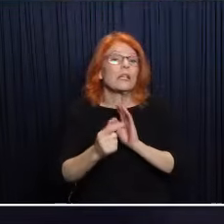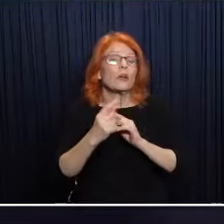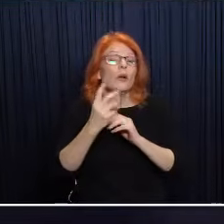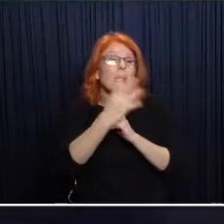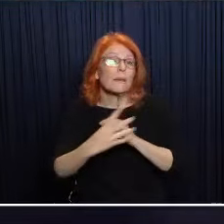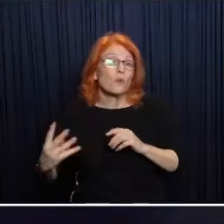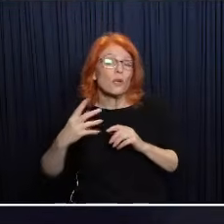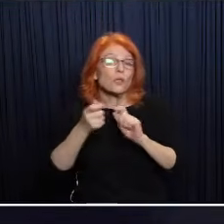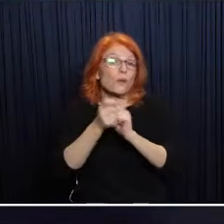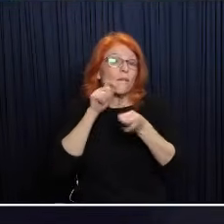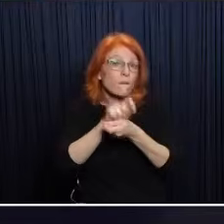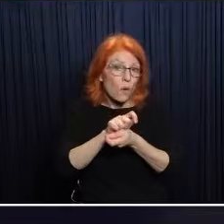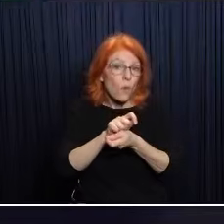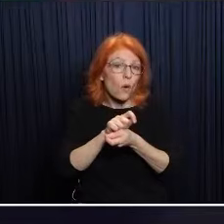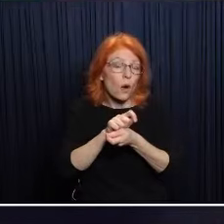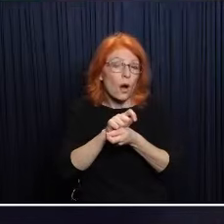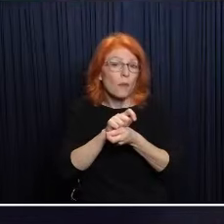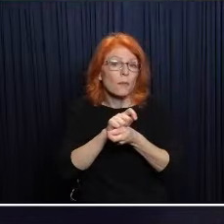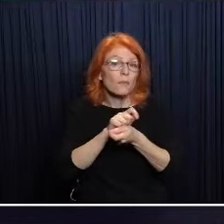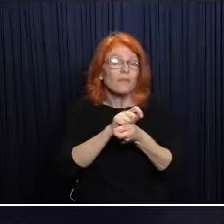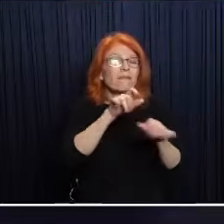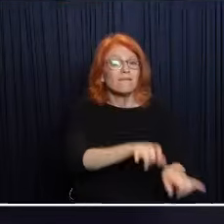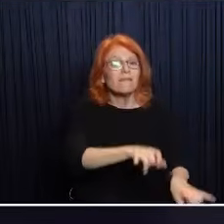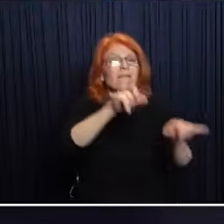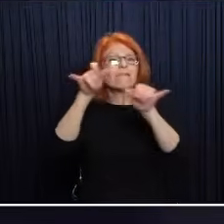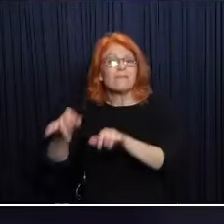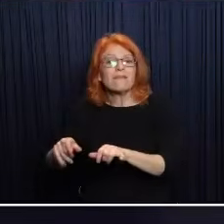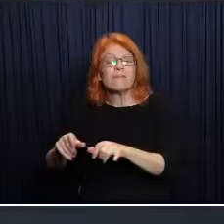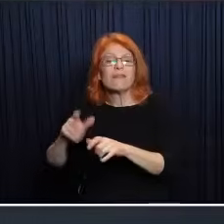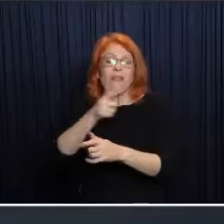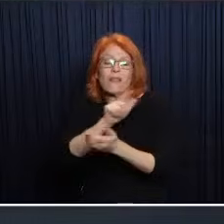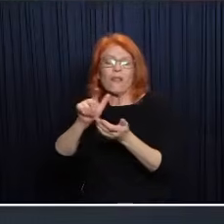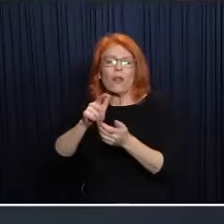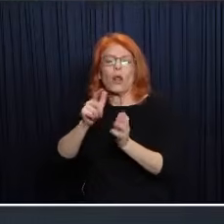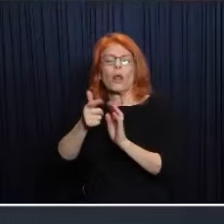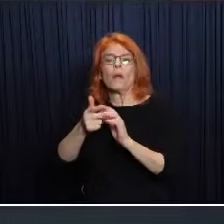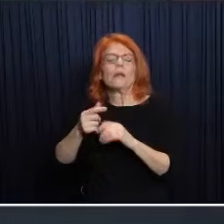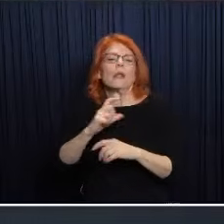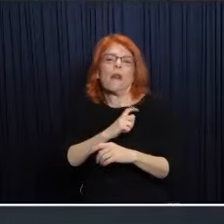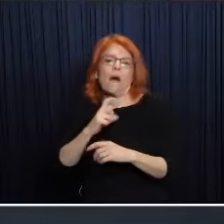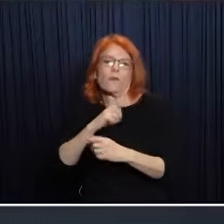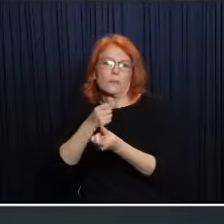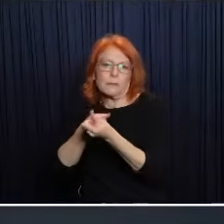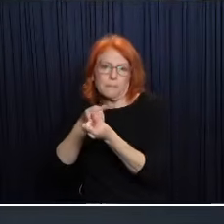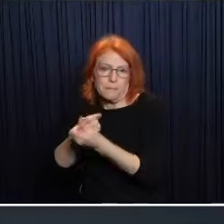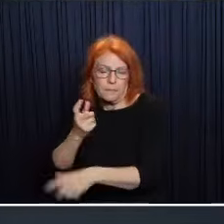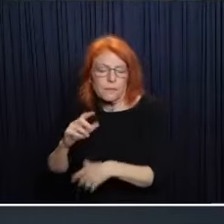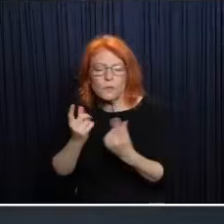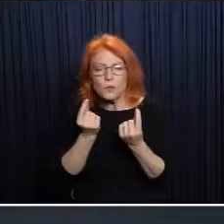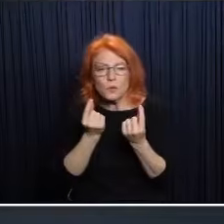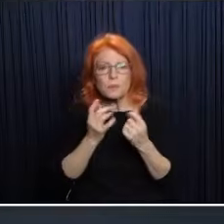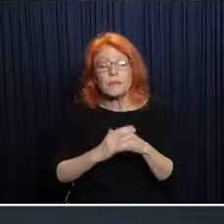YOUR RESPONSE, WE WILL GIVE YOU TWO MINUTES, WHAT ROLE SHOULD